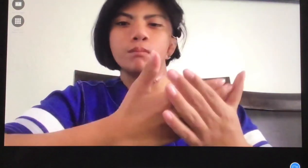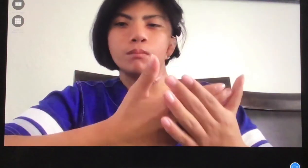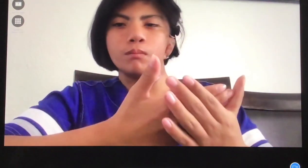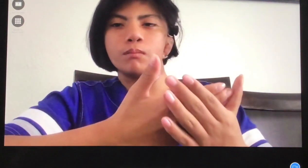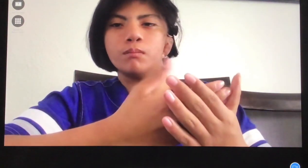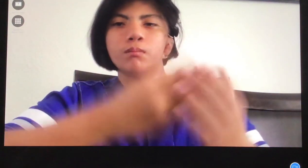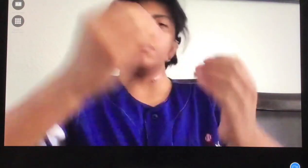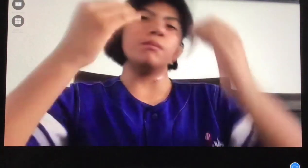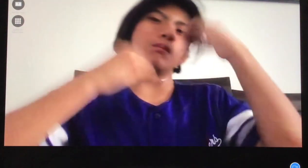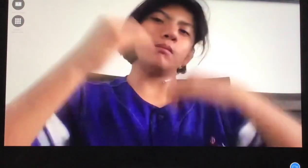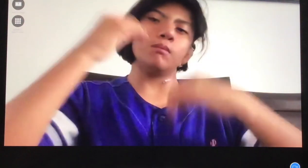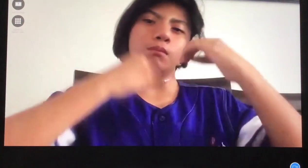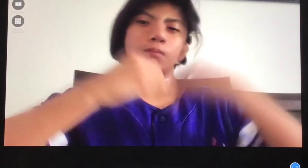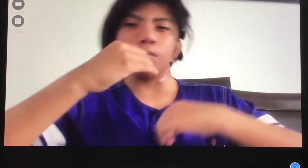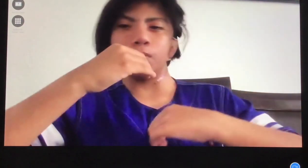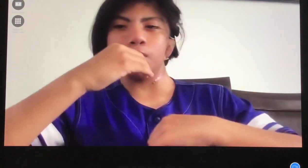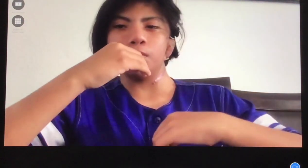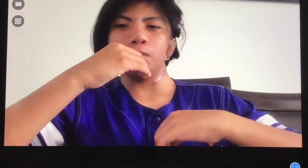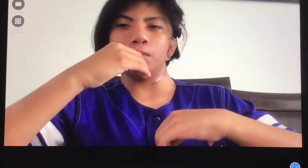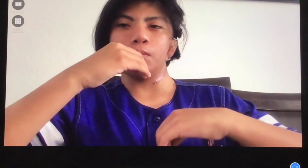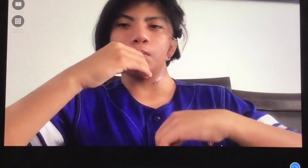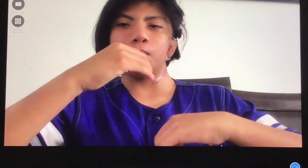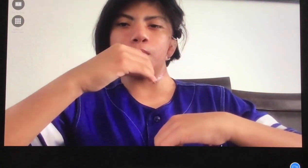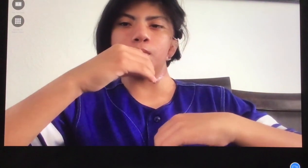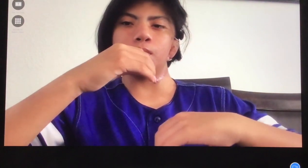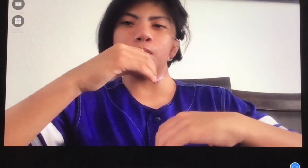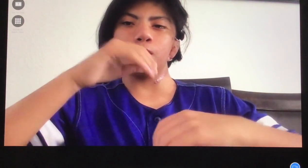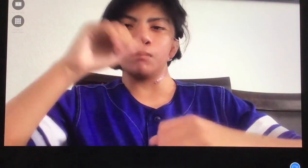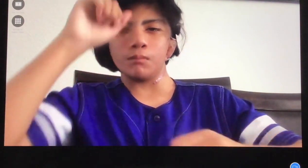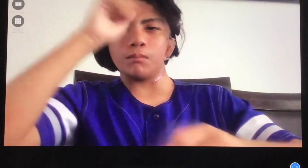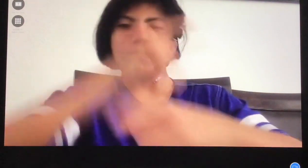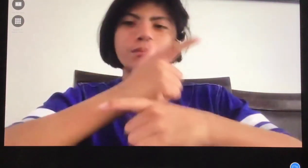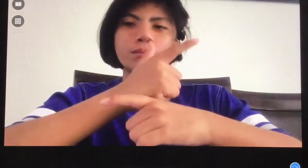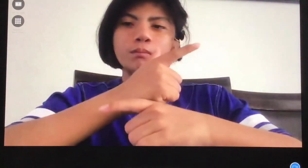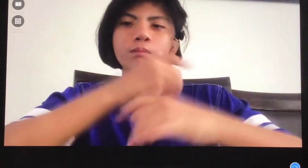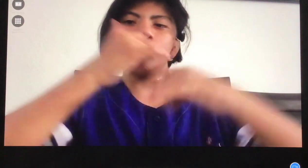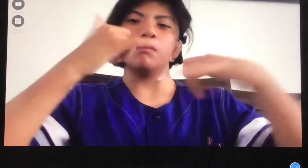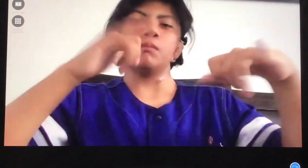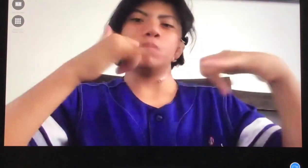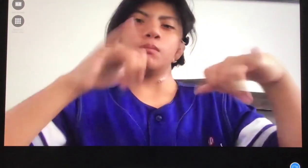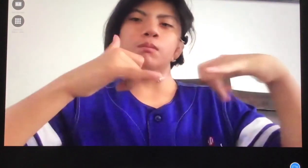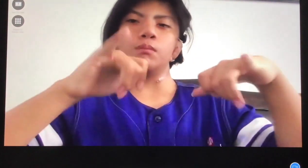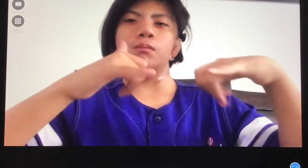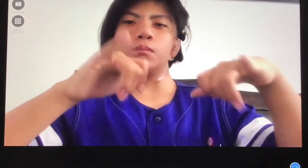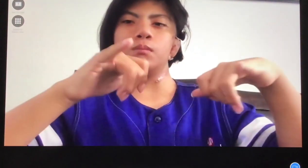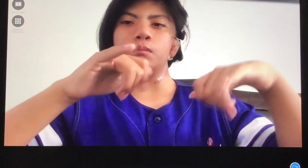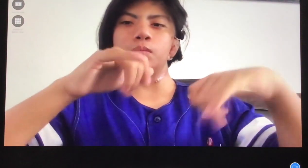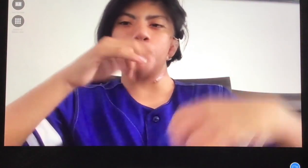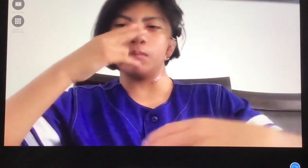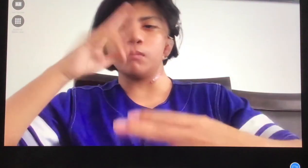My favorite thing is moms cooking and eating all the moms food. Having my brothers here and